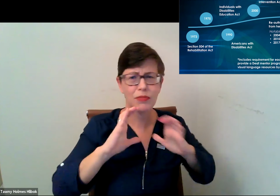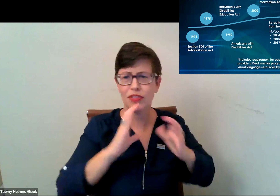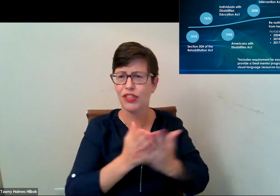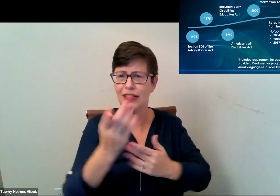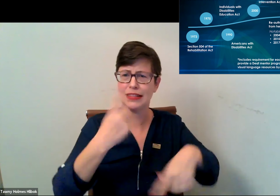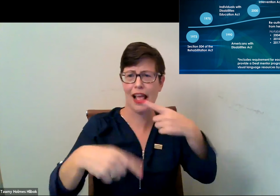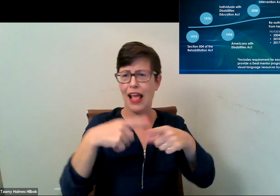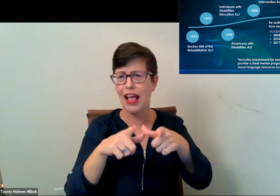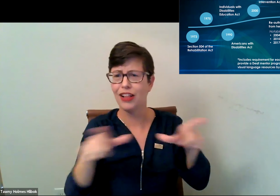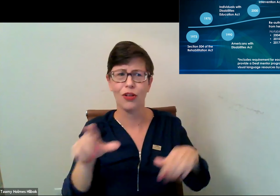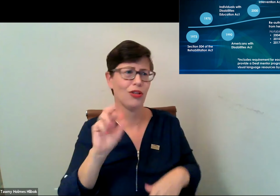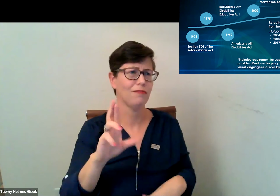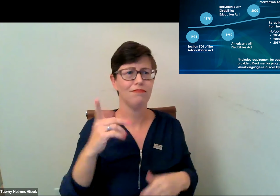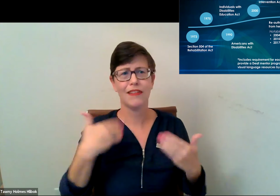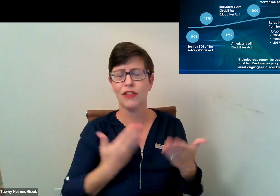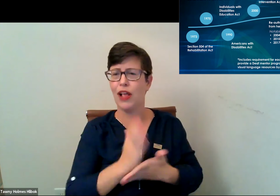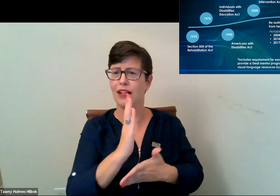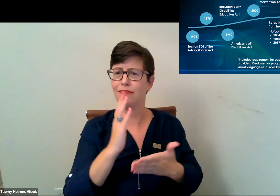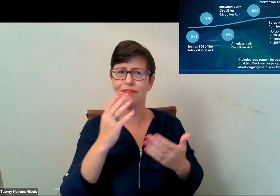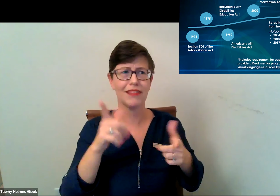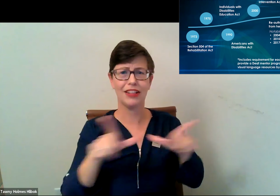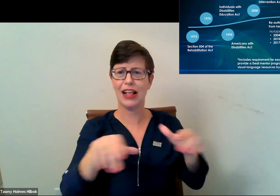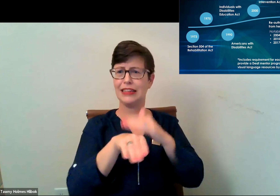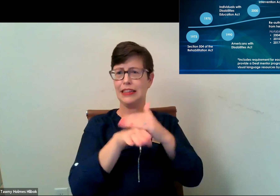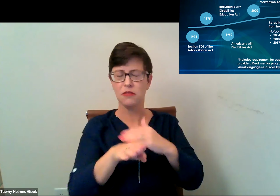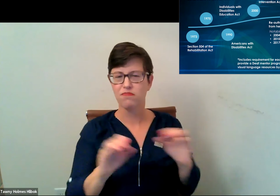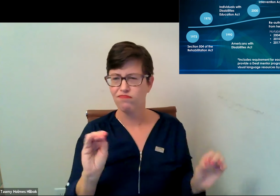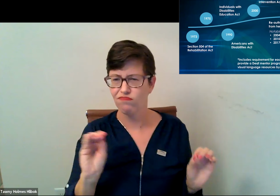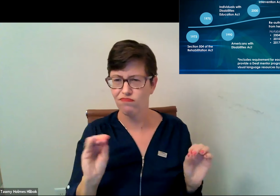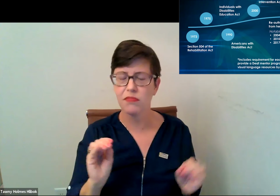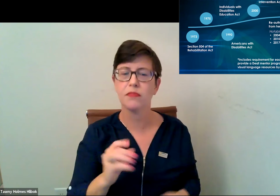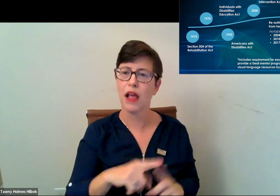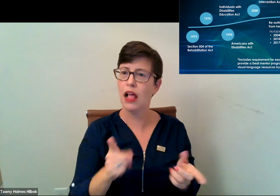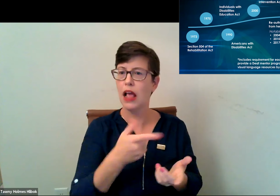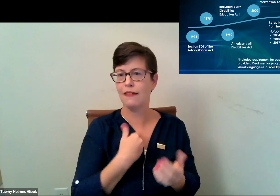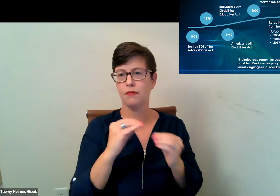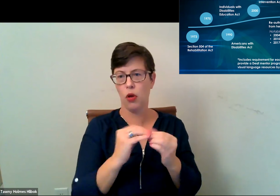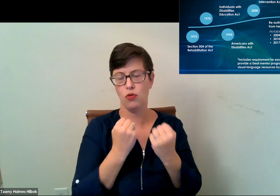definition about rights of communication through sign language or rights of language access.